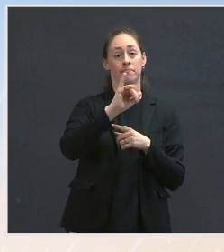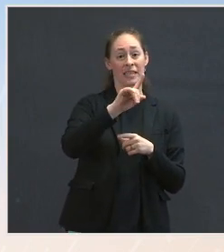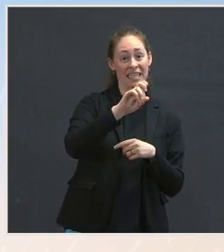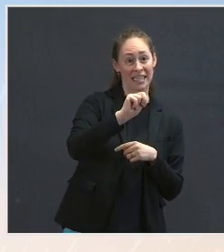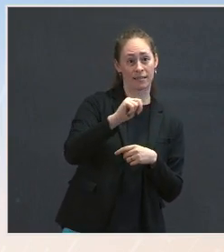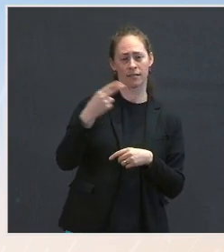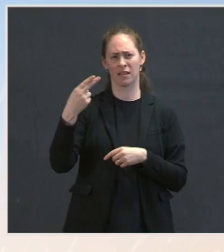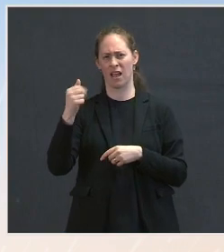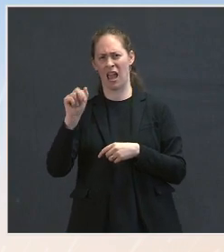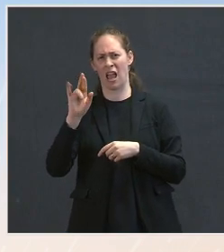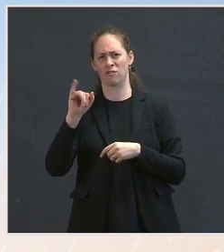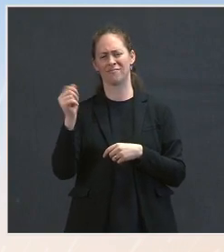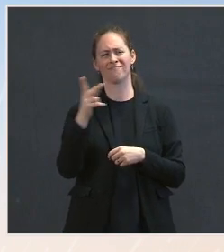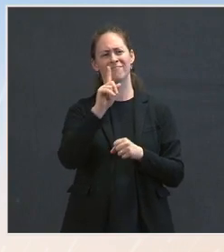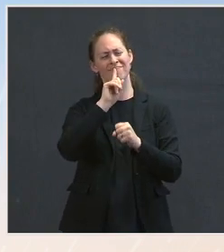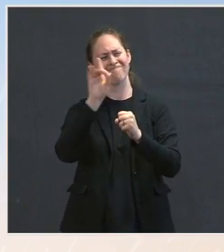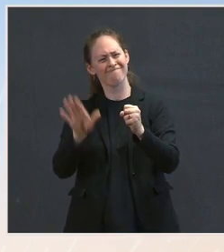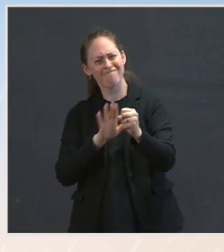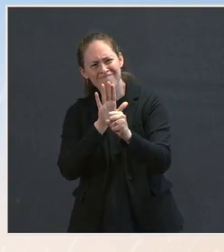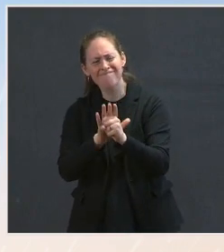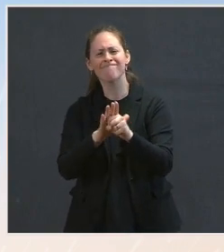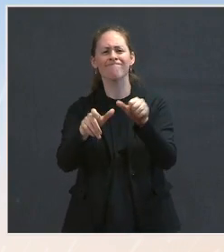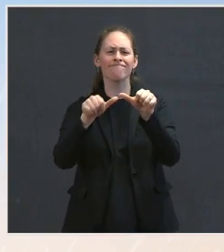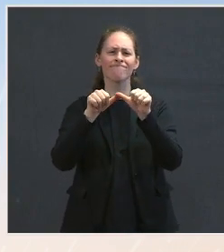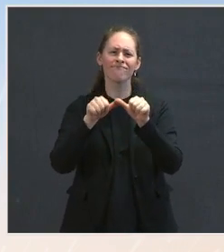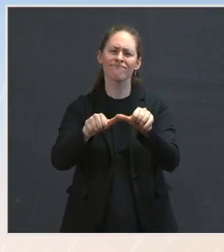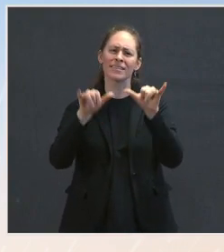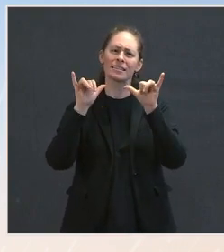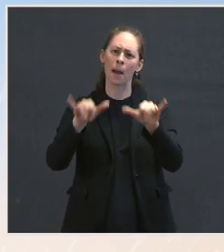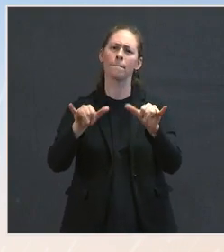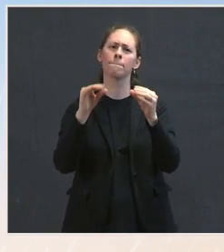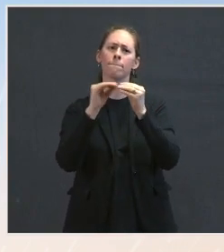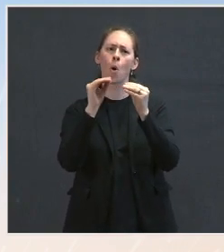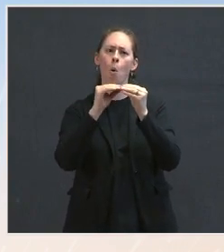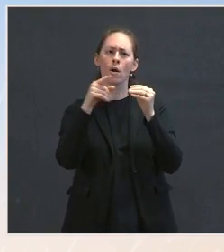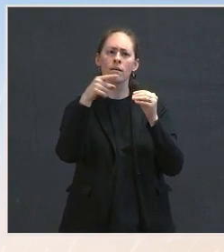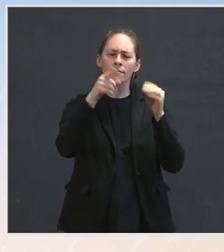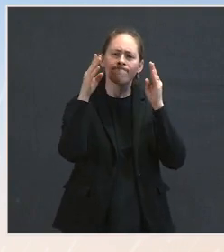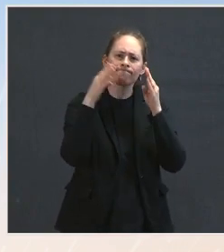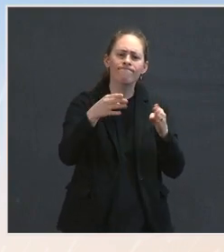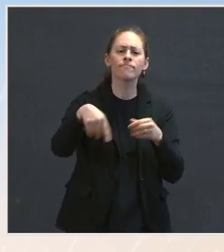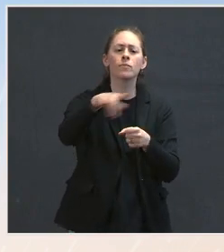including at local pharmacies. And last week alone, the administration doubled our allocation